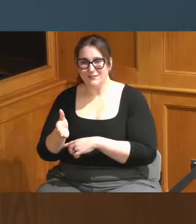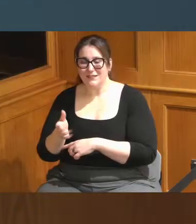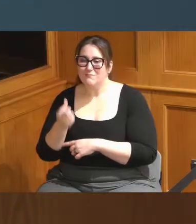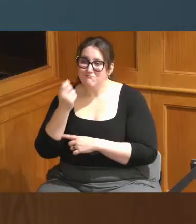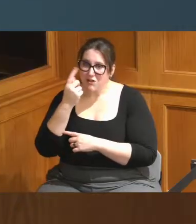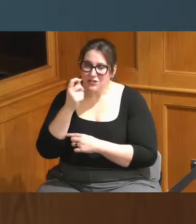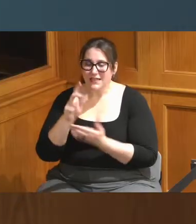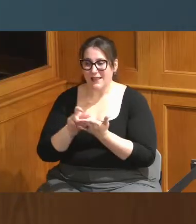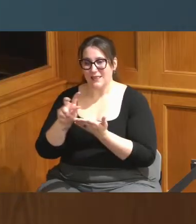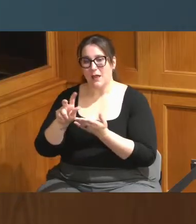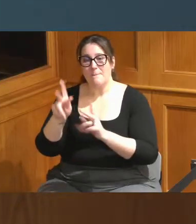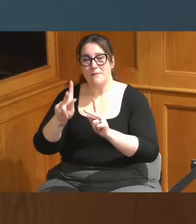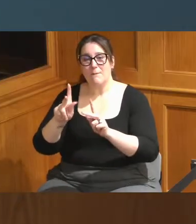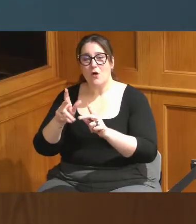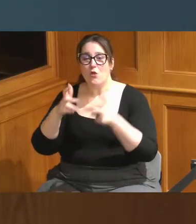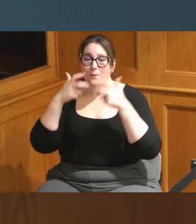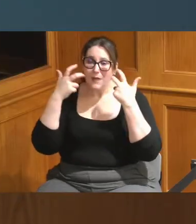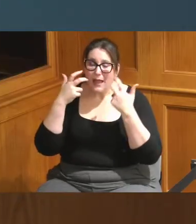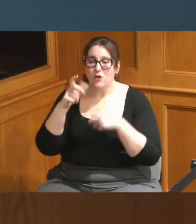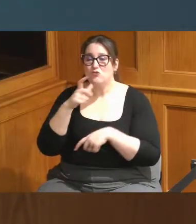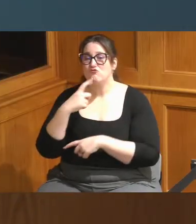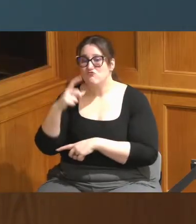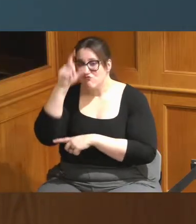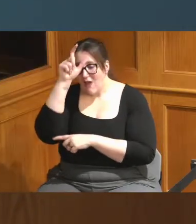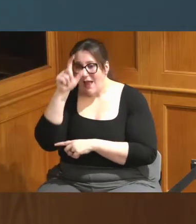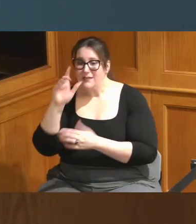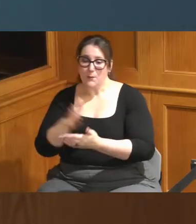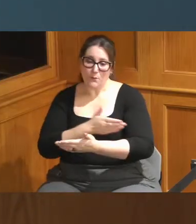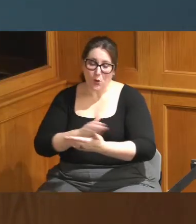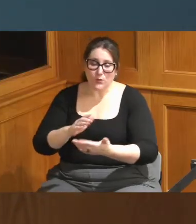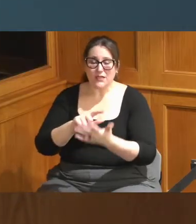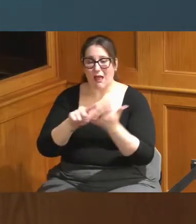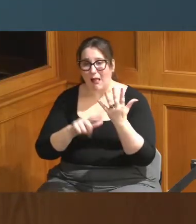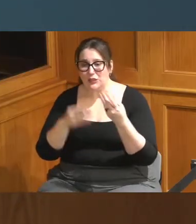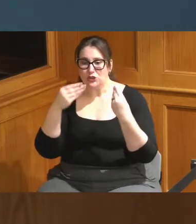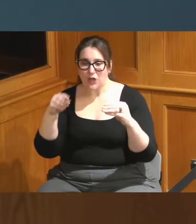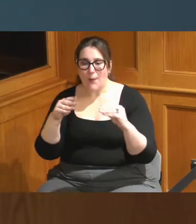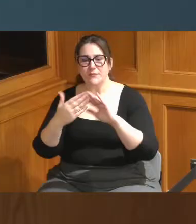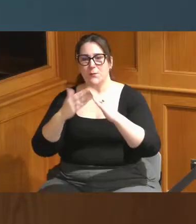on the banks, the Bengals, the Reds, the music venue, the retailers, and the community. And so